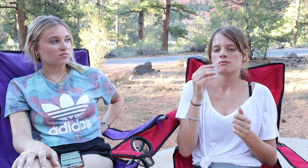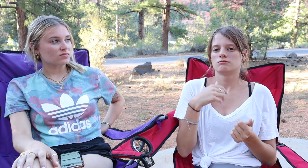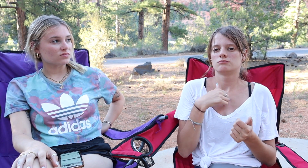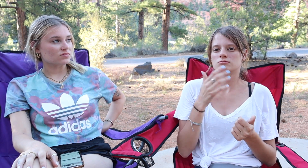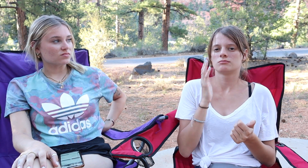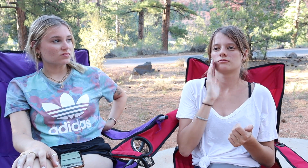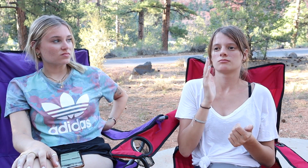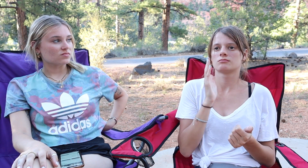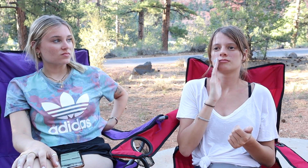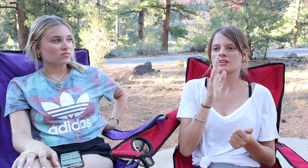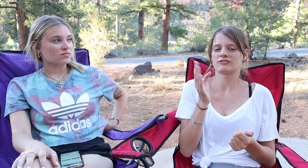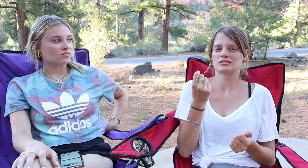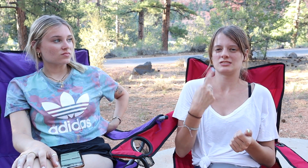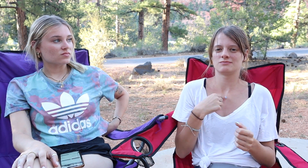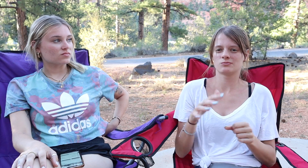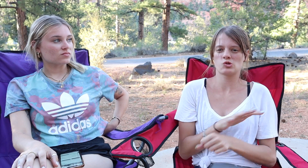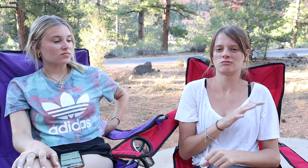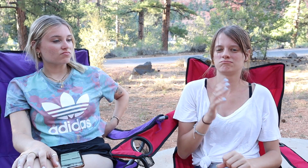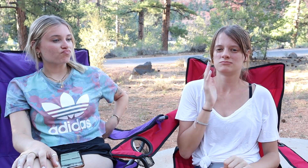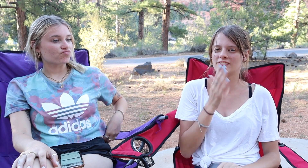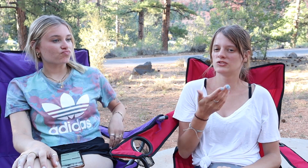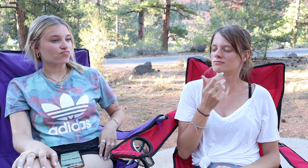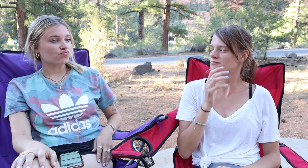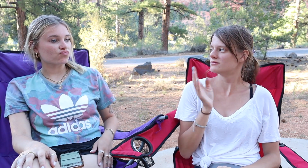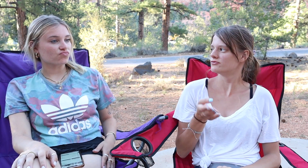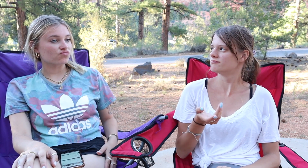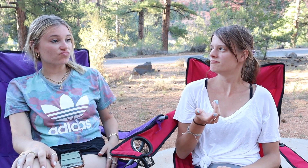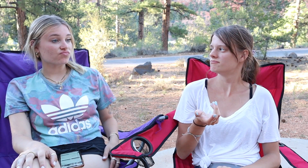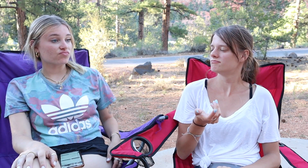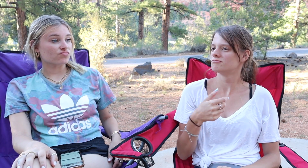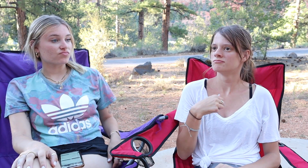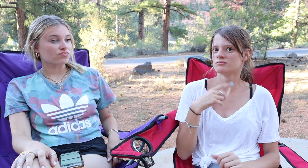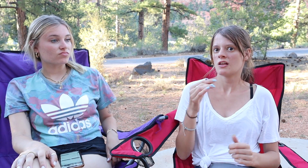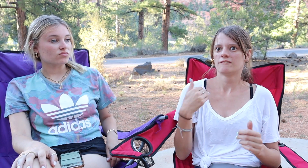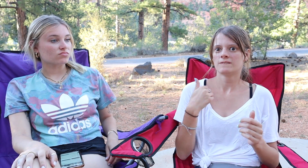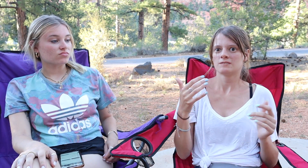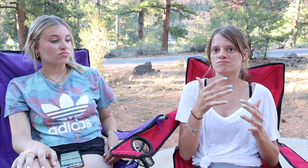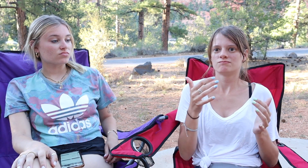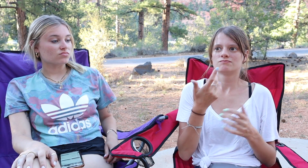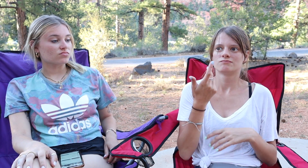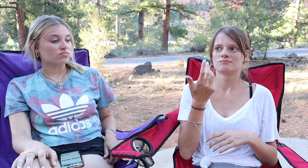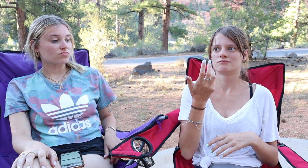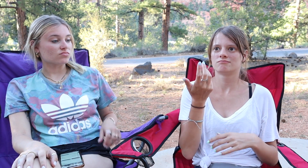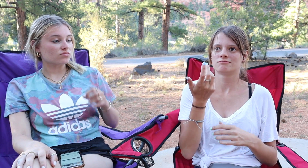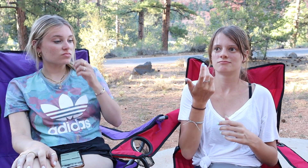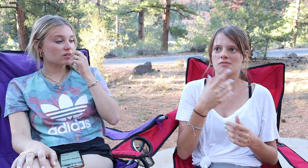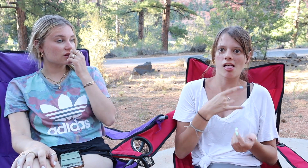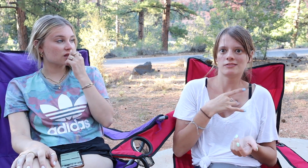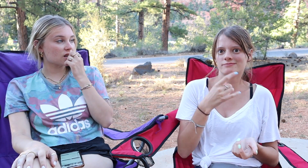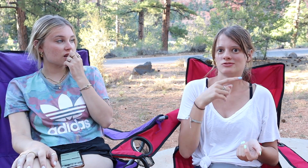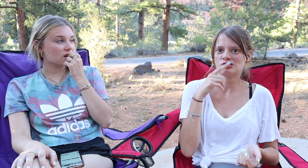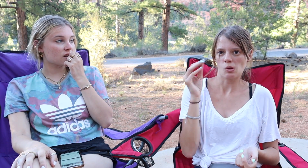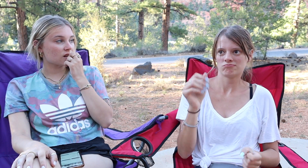they will never understand me fully I did have a few hearing guys who I used to talk and interested in them